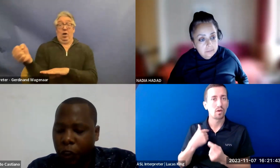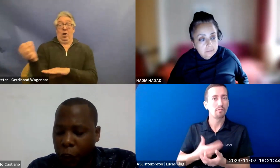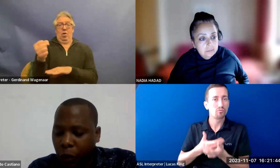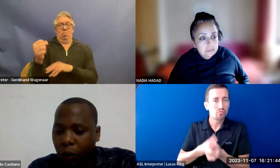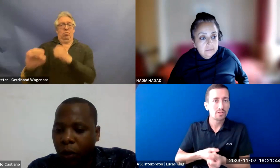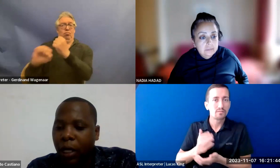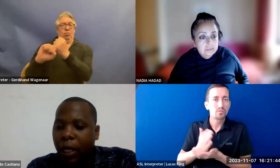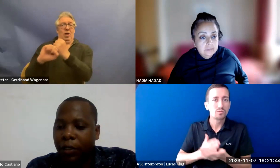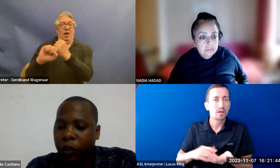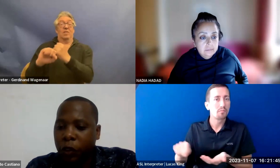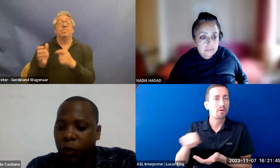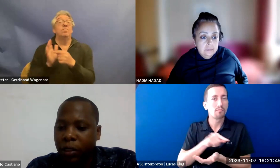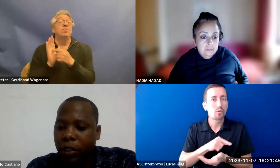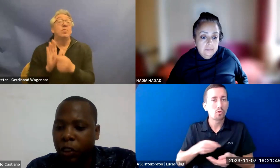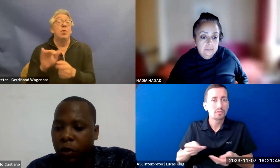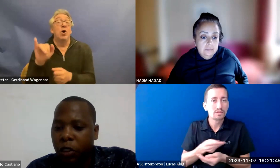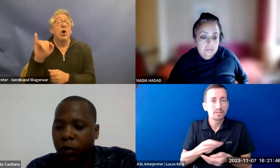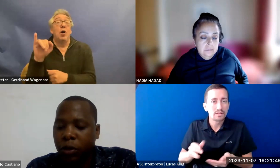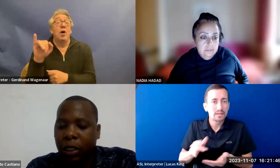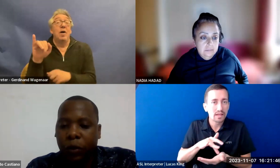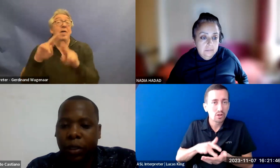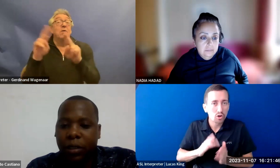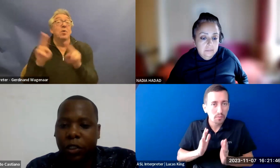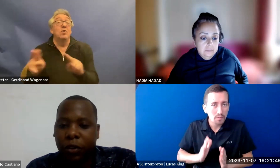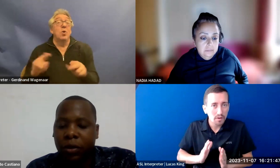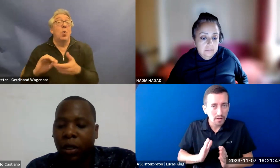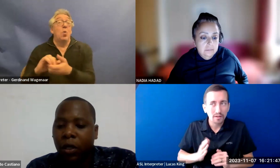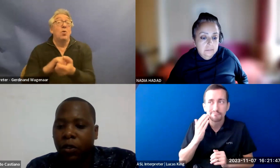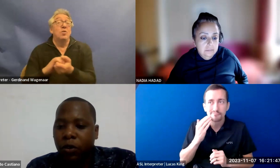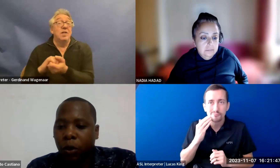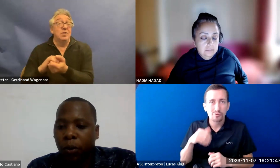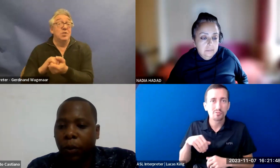such as international organisations, civil society organisations.